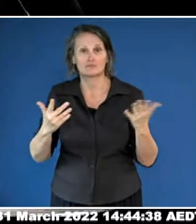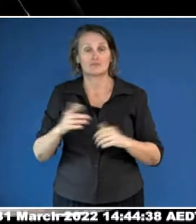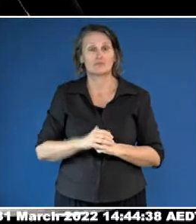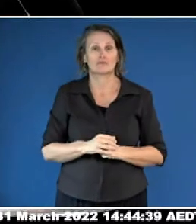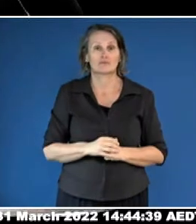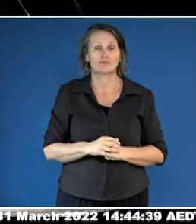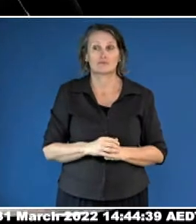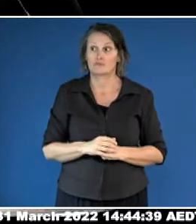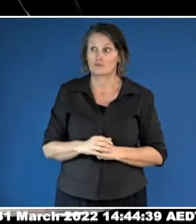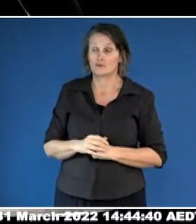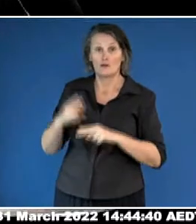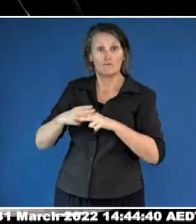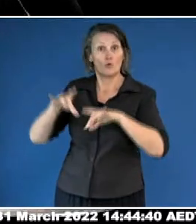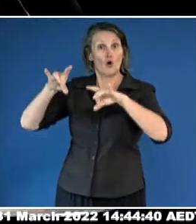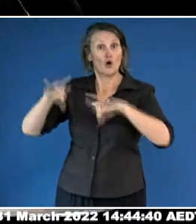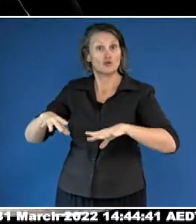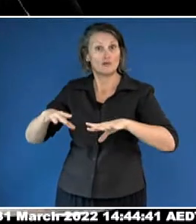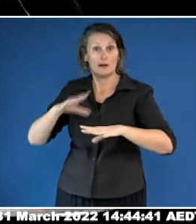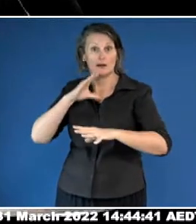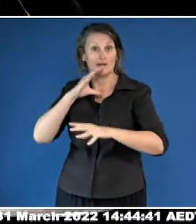Commonwealth level - here the coordinating point is the Commonwealth Ombudsman.